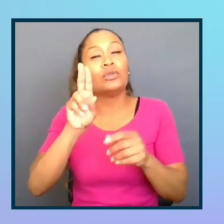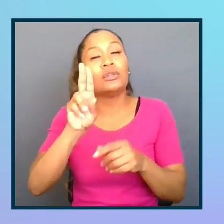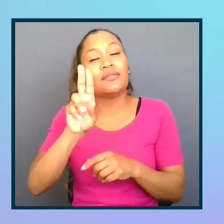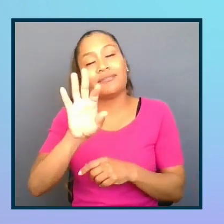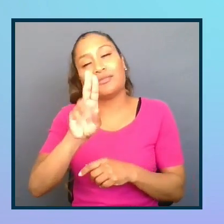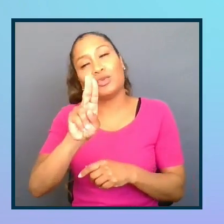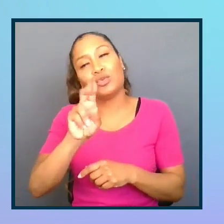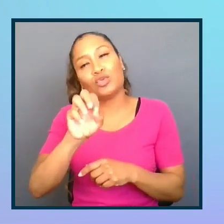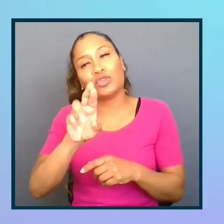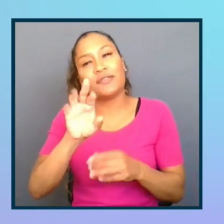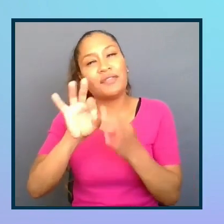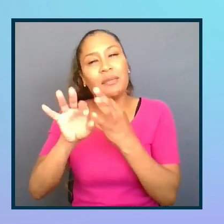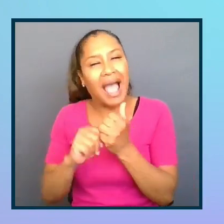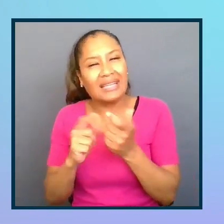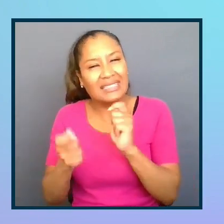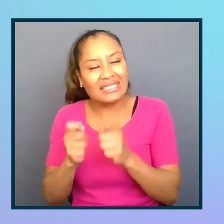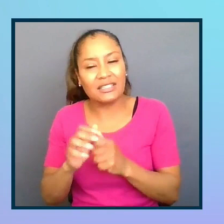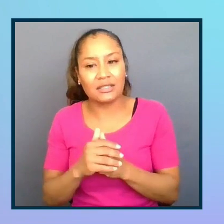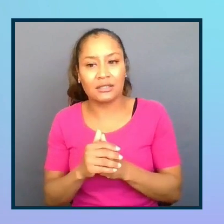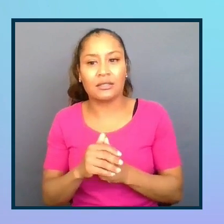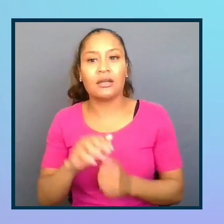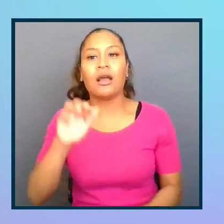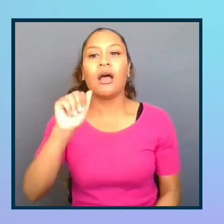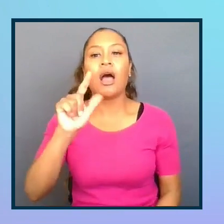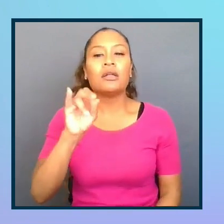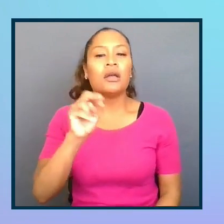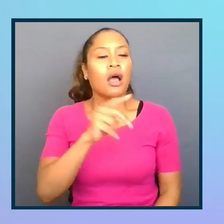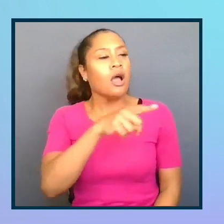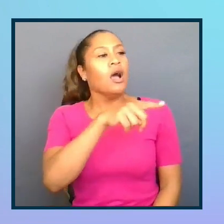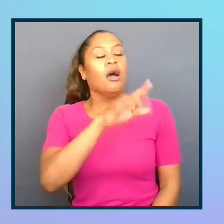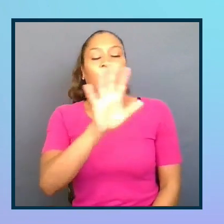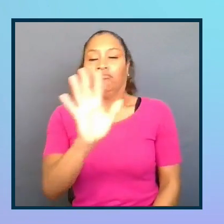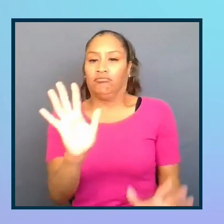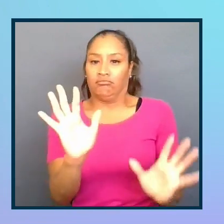Yeah, user testing, it's fantastic, you need to do it.